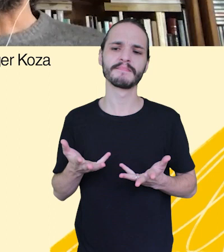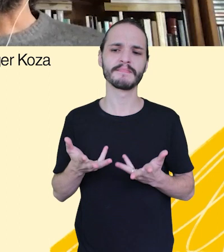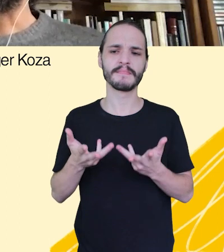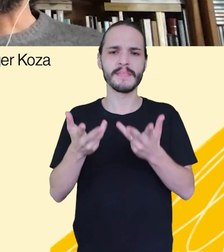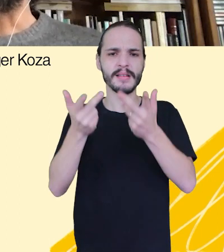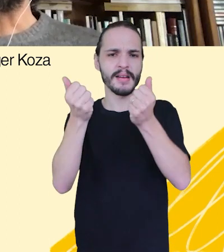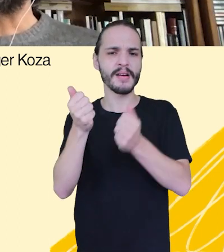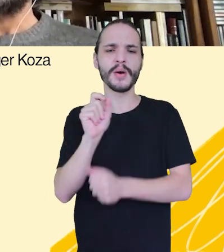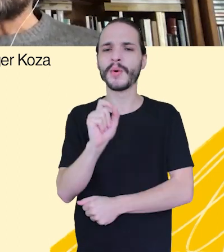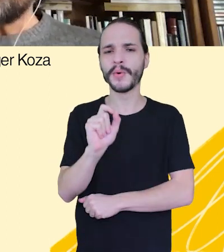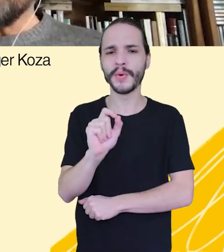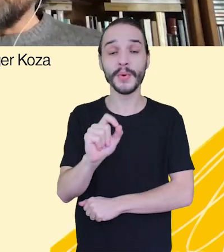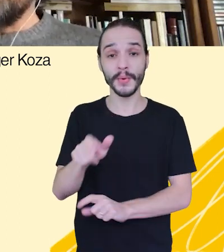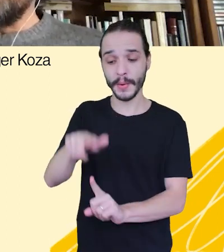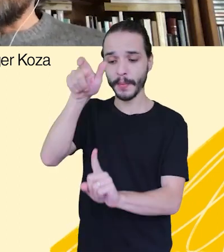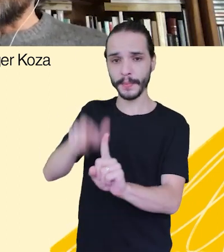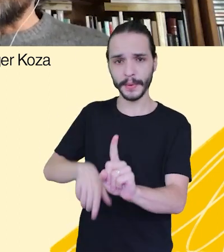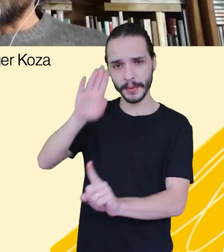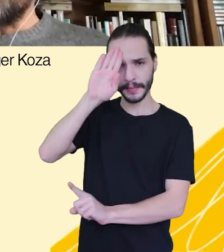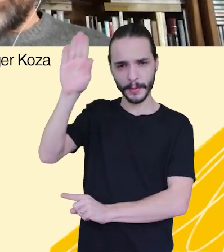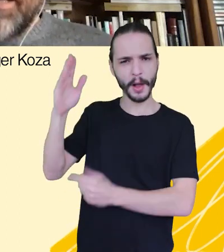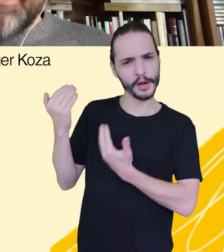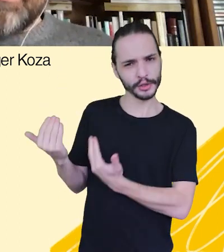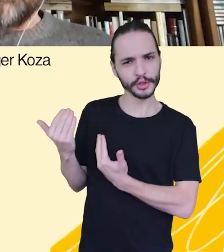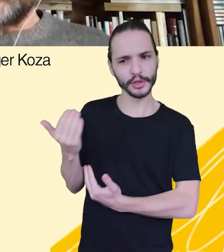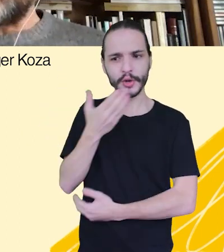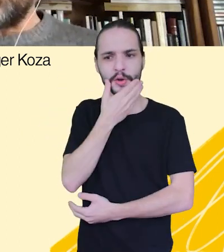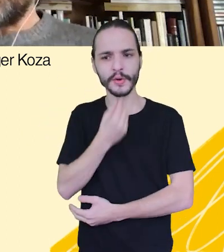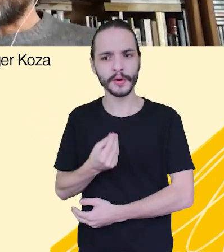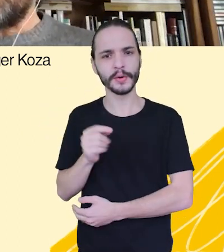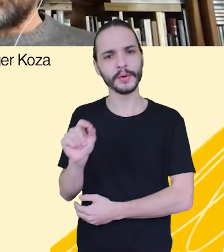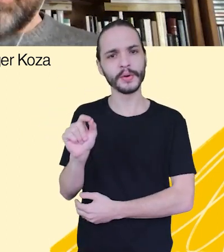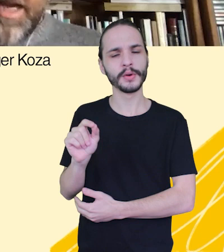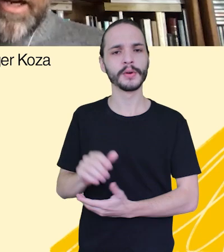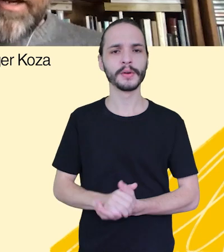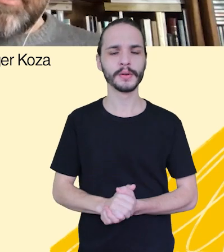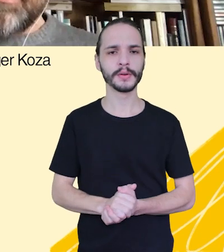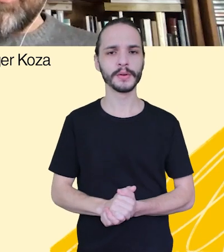where the main character, the young character